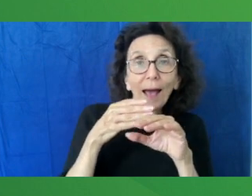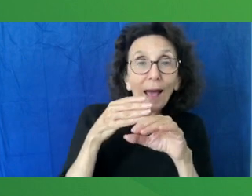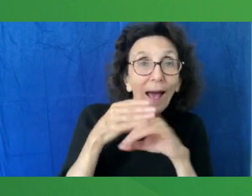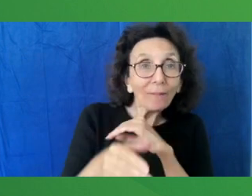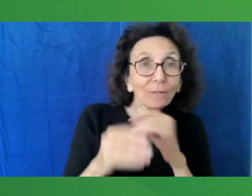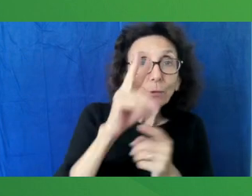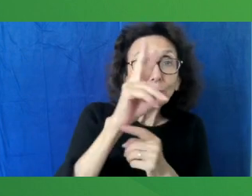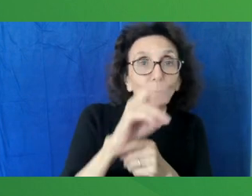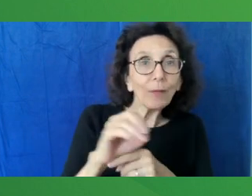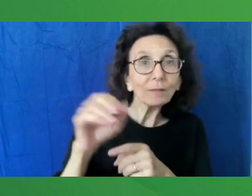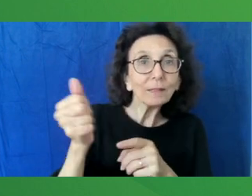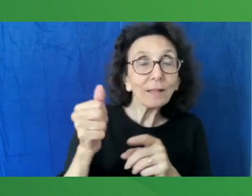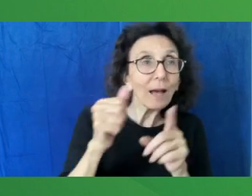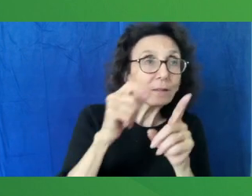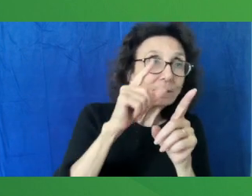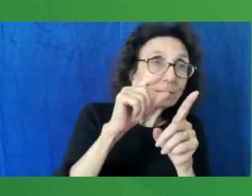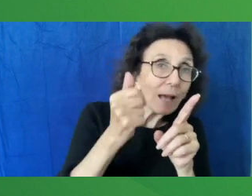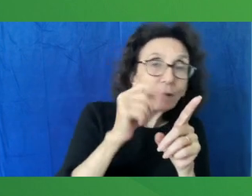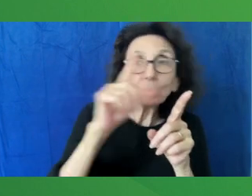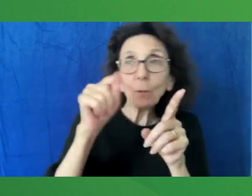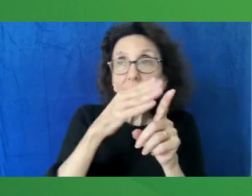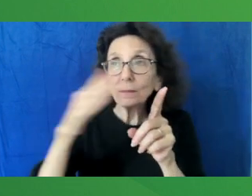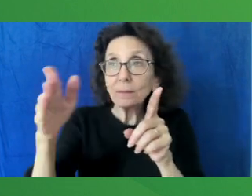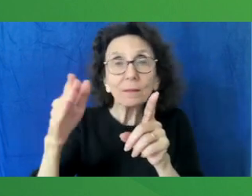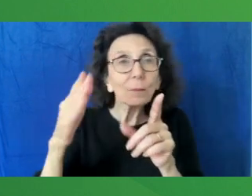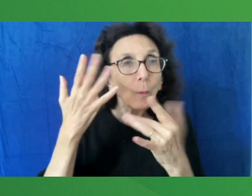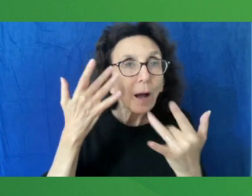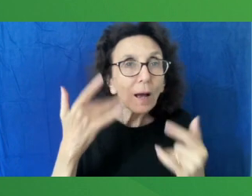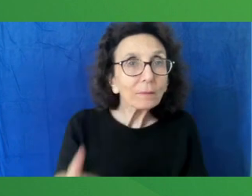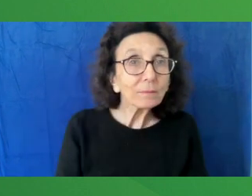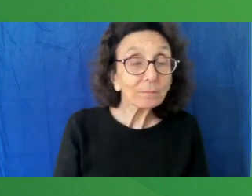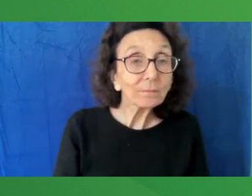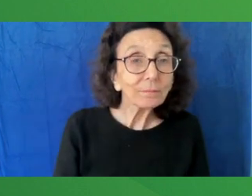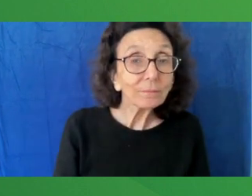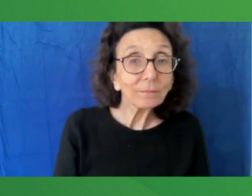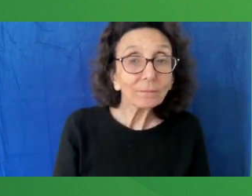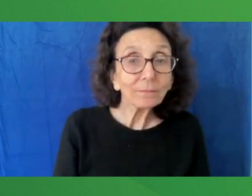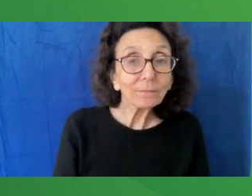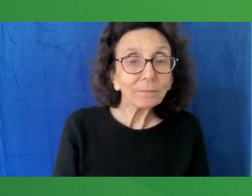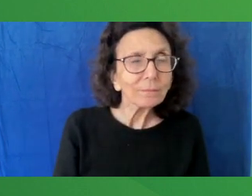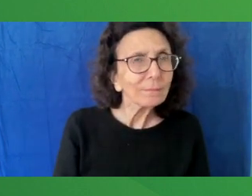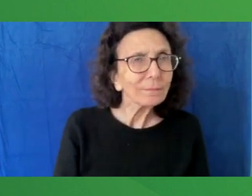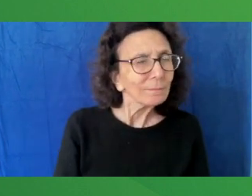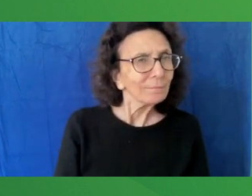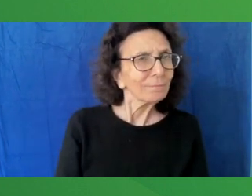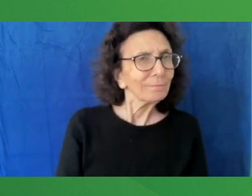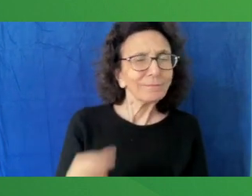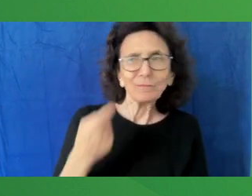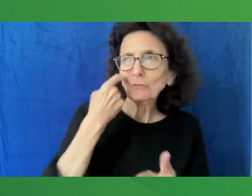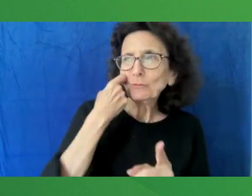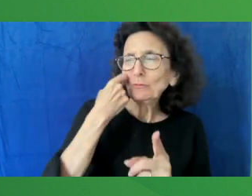or 2020s? Yeah. What is it about recent years, someone's asking.